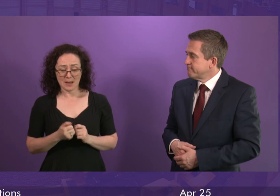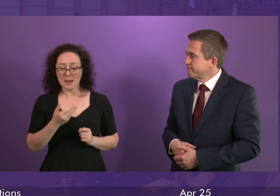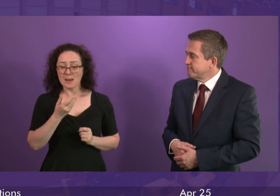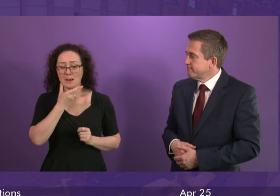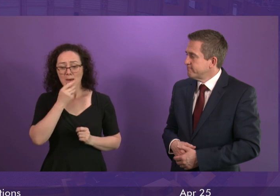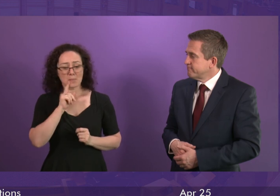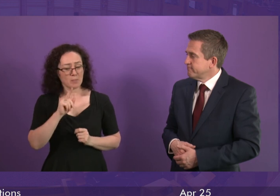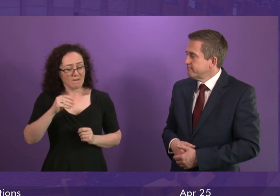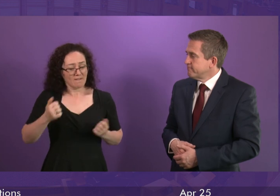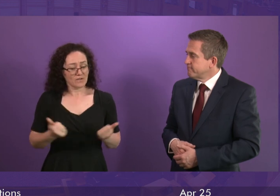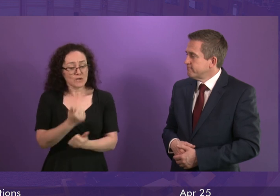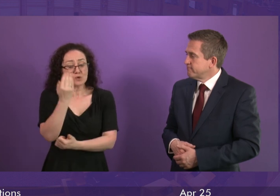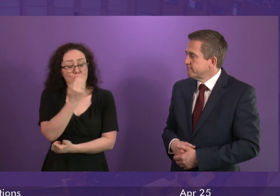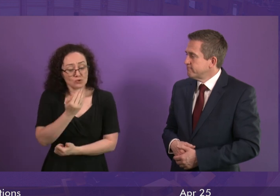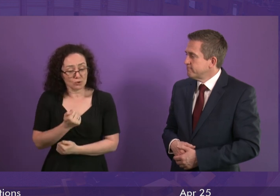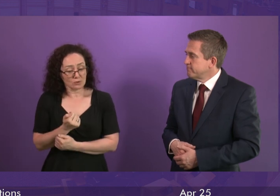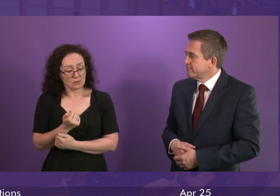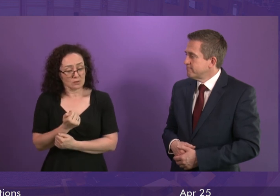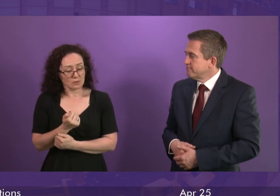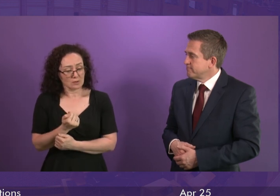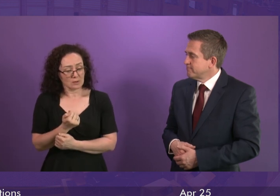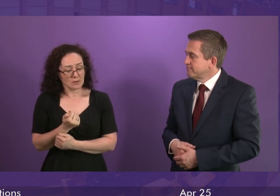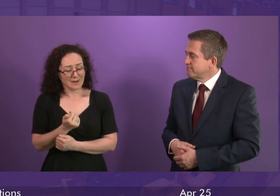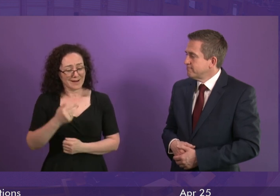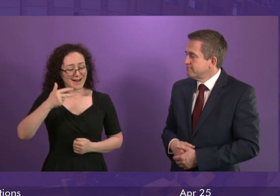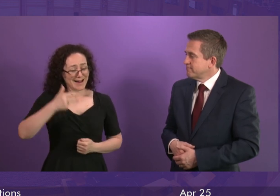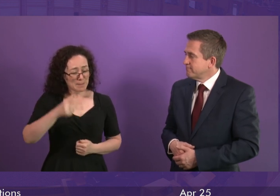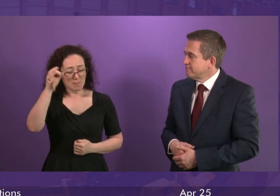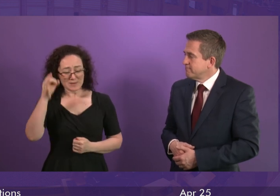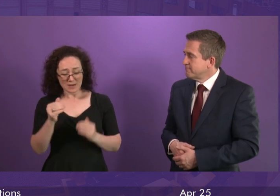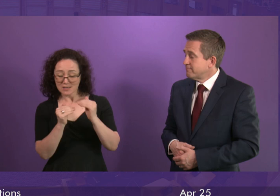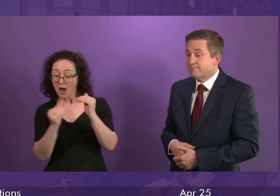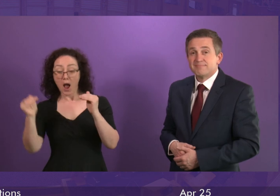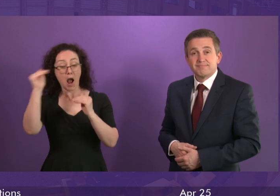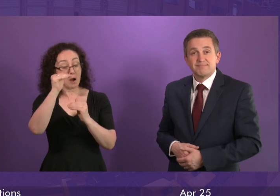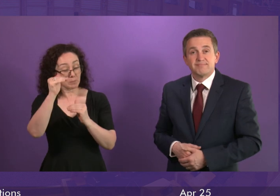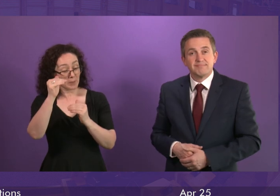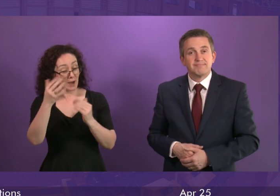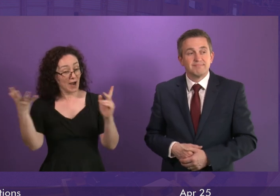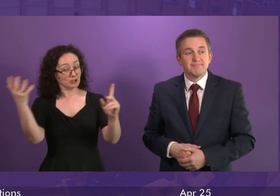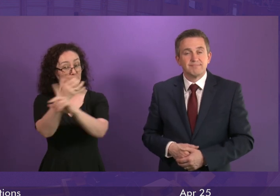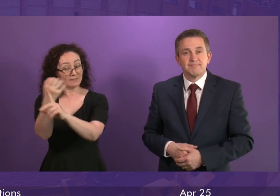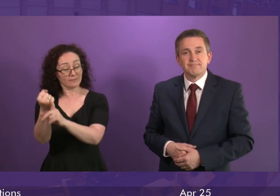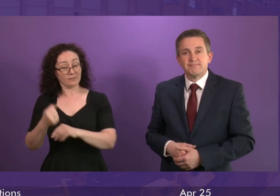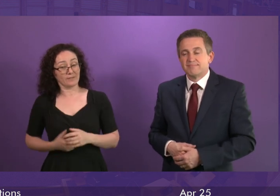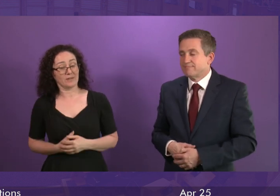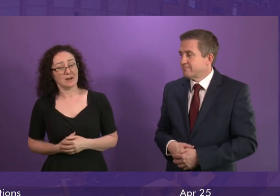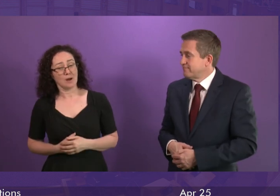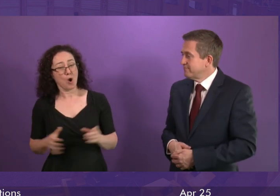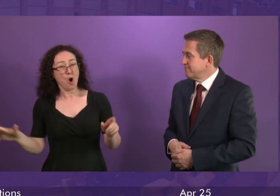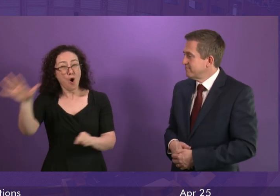areas in higher education is up 8 percentage points since a decade ago and, overall, the